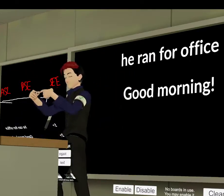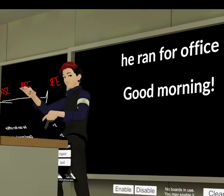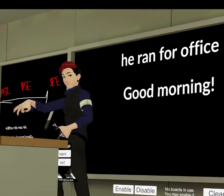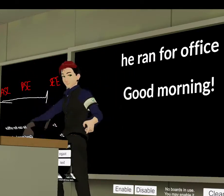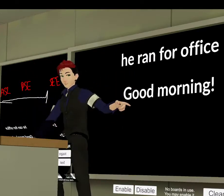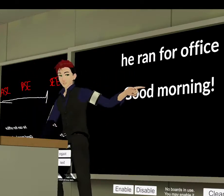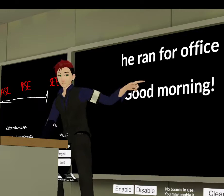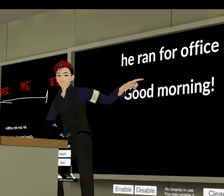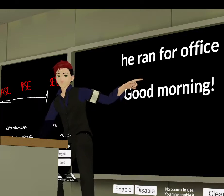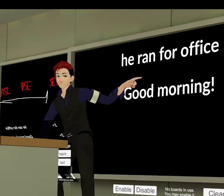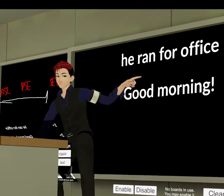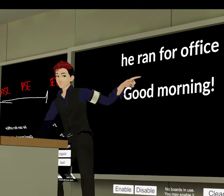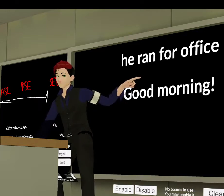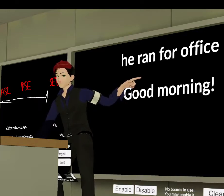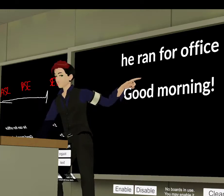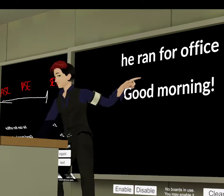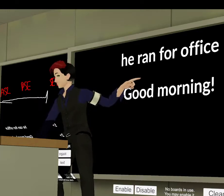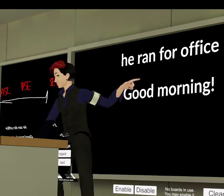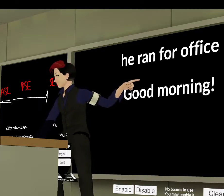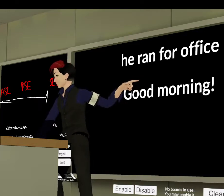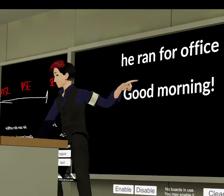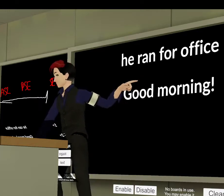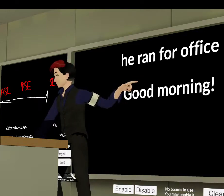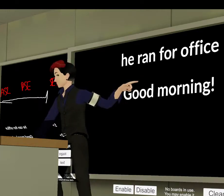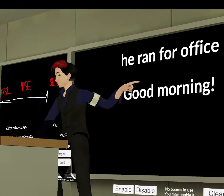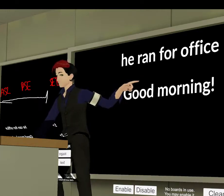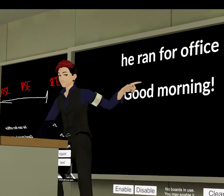how'd you sign that ?